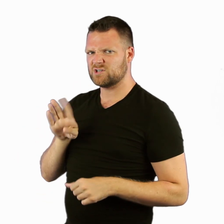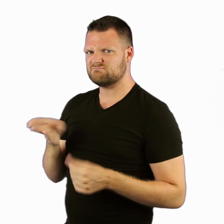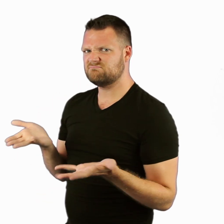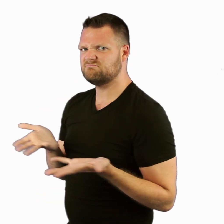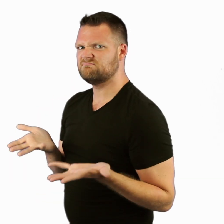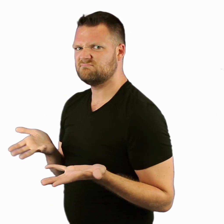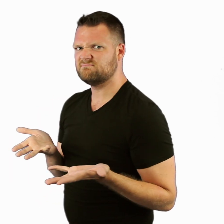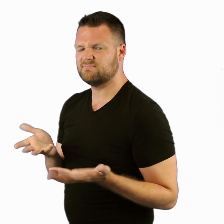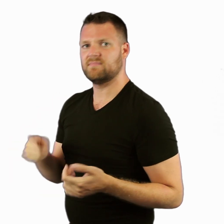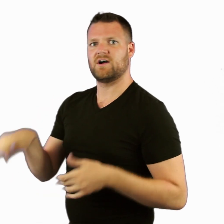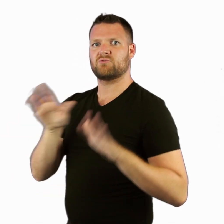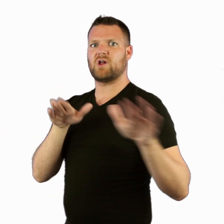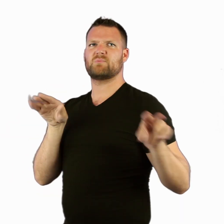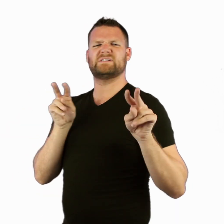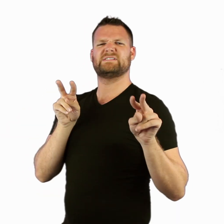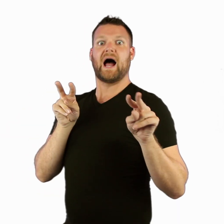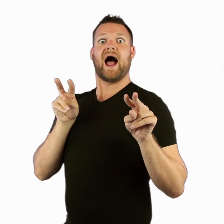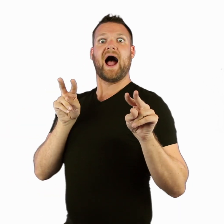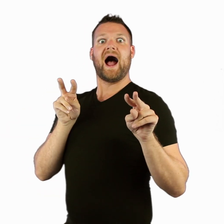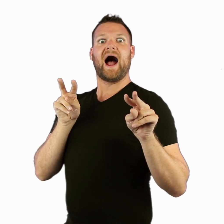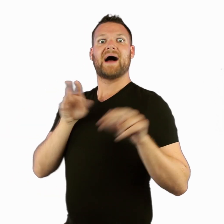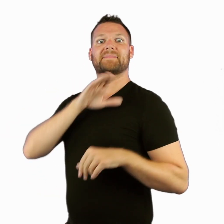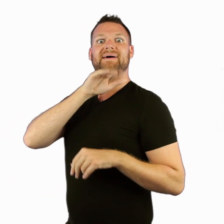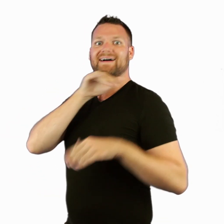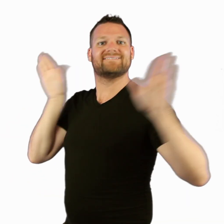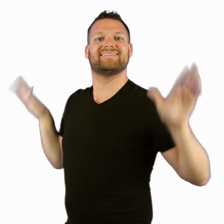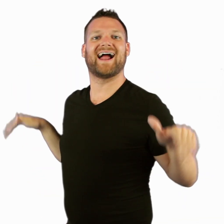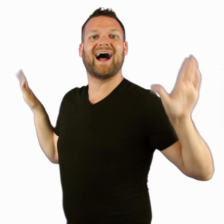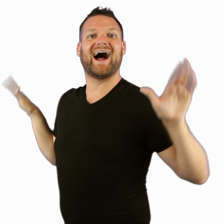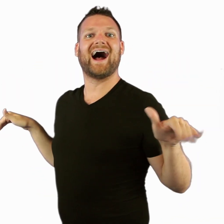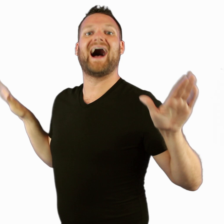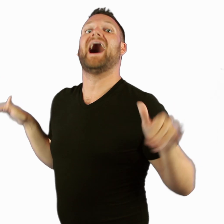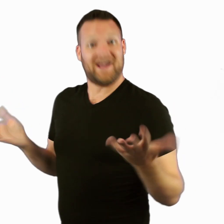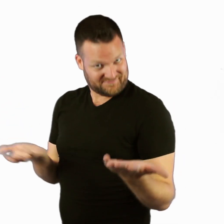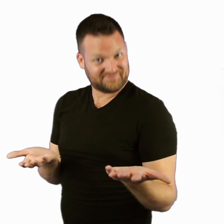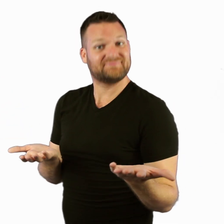When you ask children for verbs using the same handshape, they may suggest the ASL sign